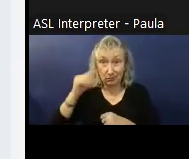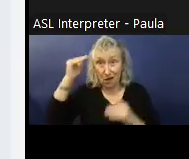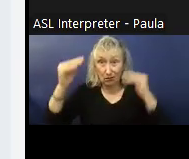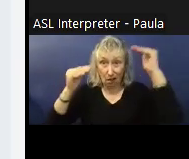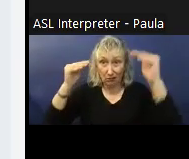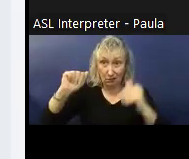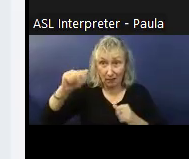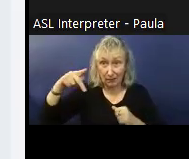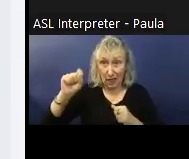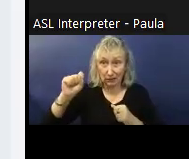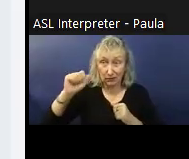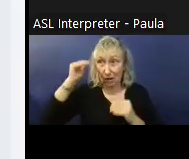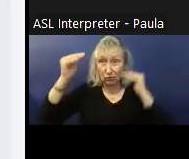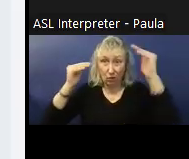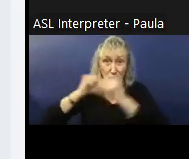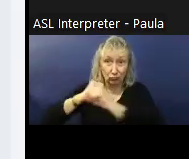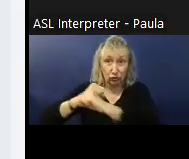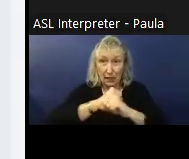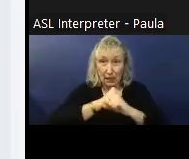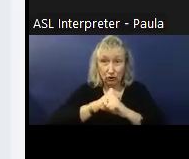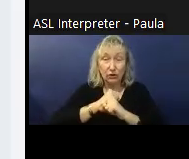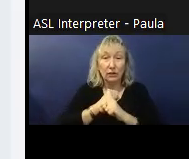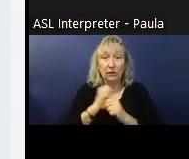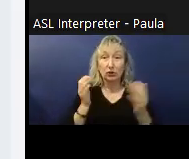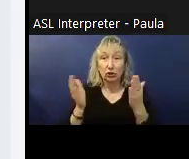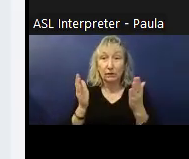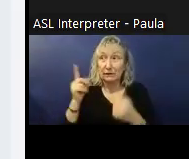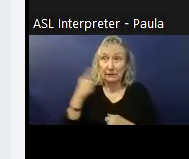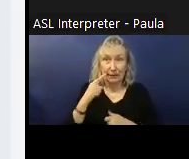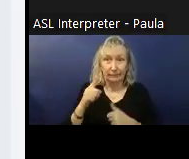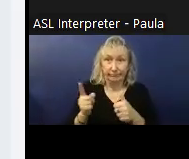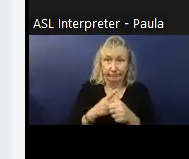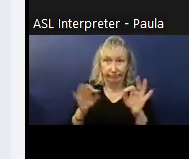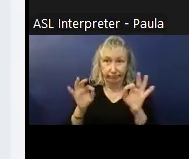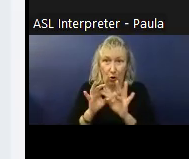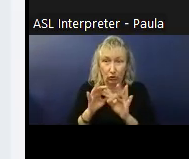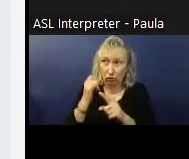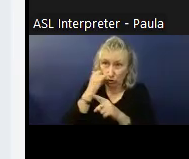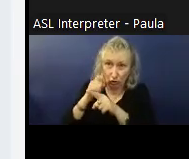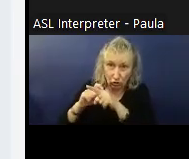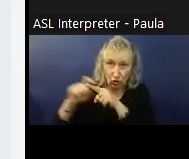the first thing the providers are told to do is to obviously call the case manager